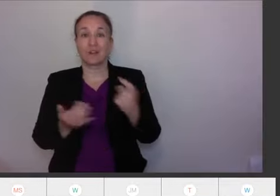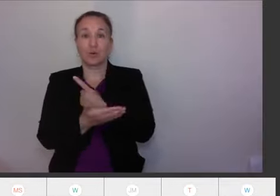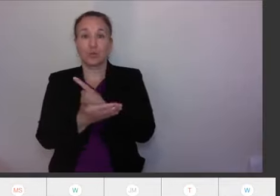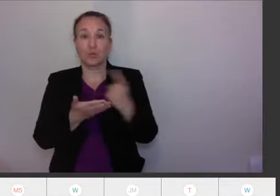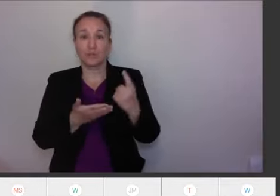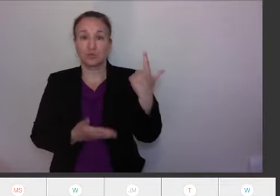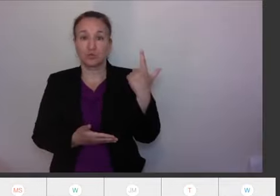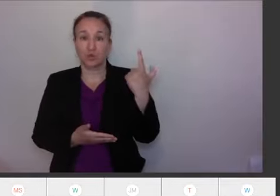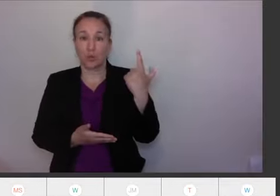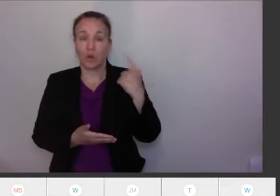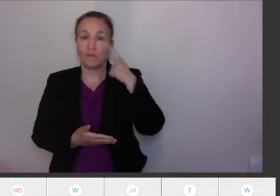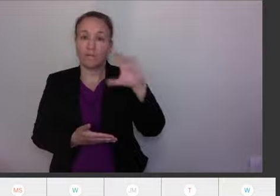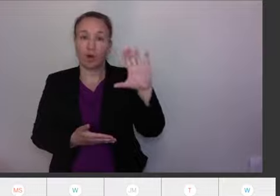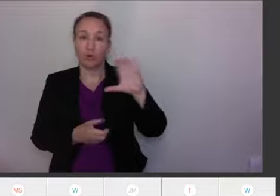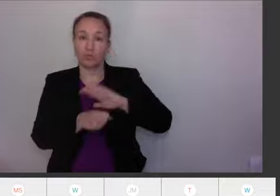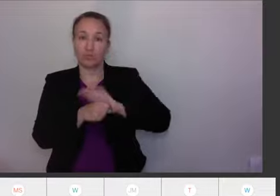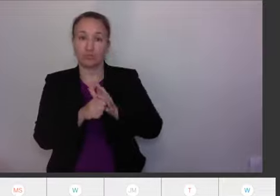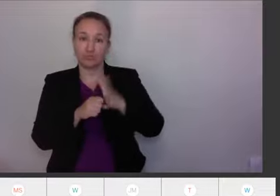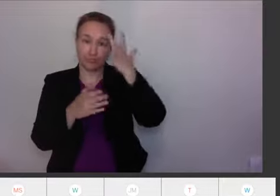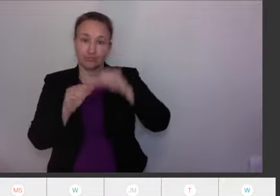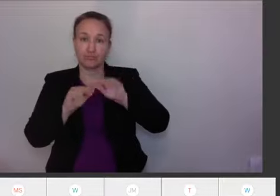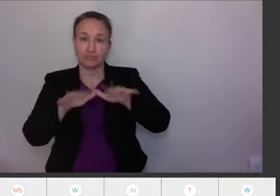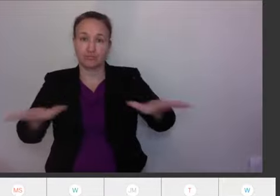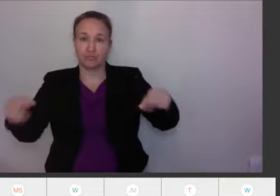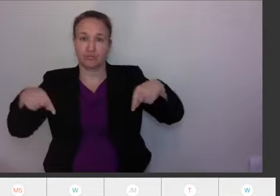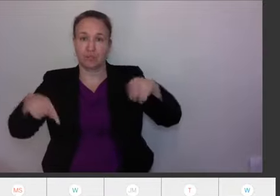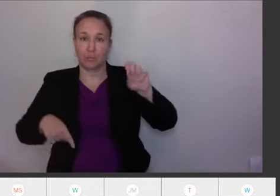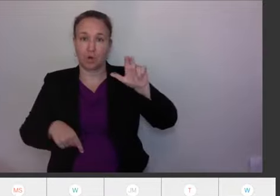coronavirus pandemic here in montgomery county and